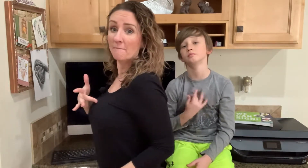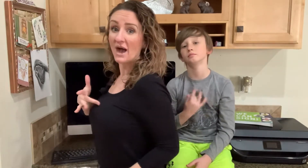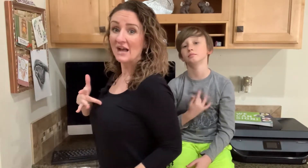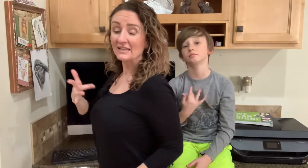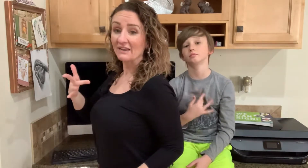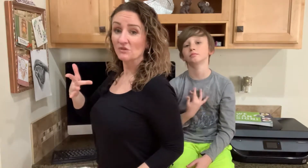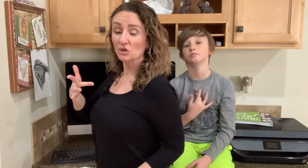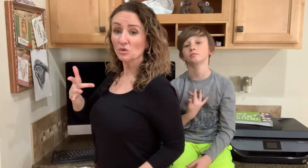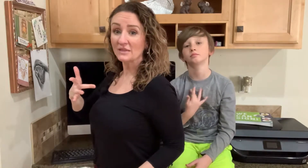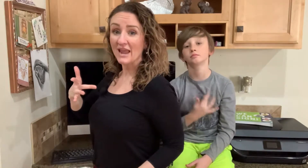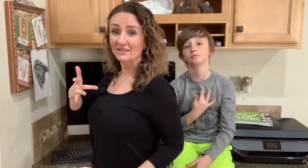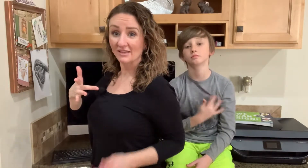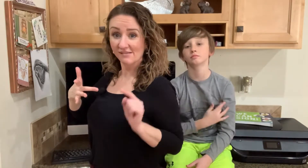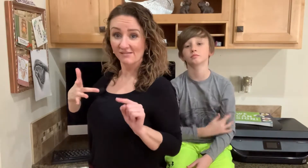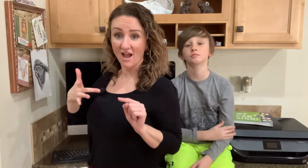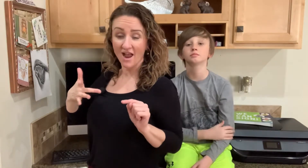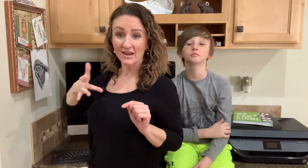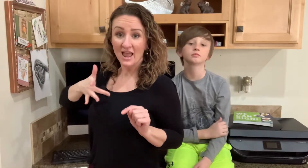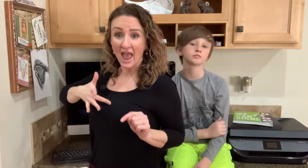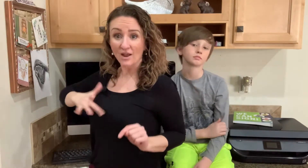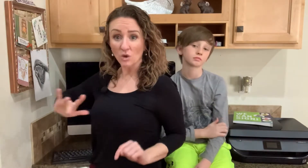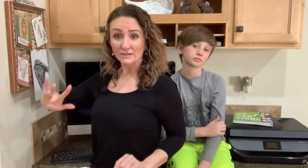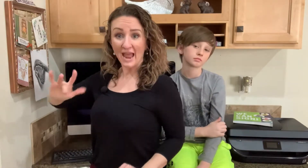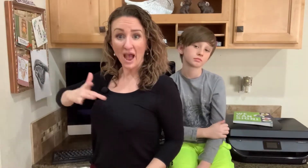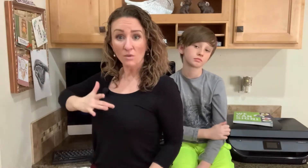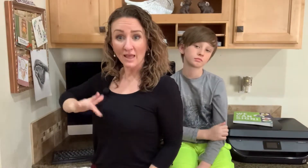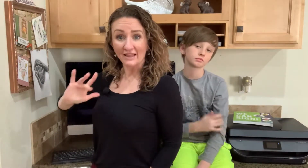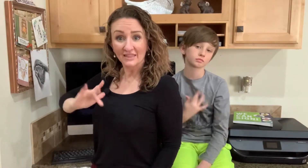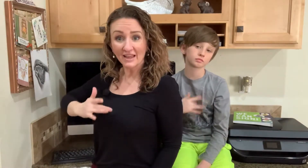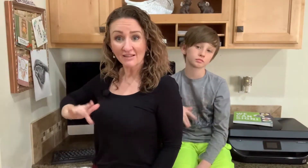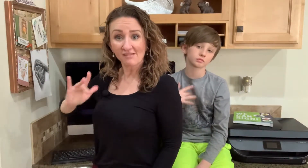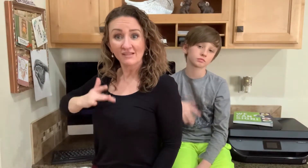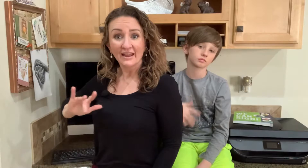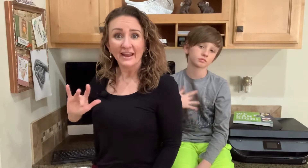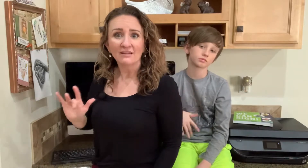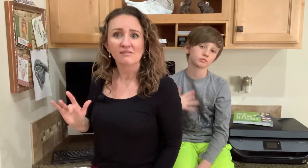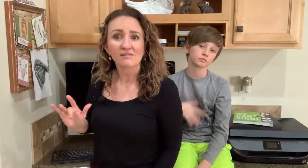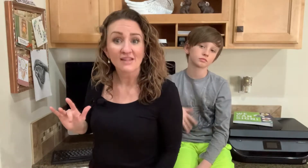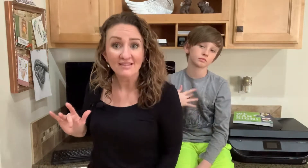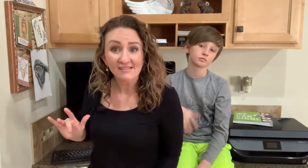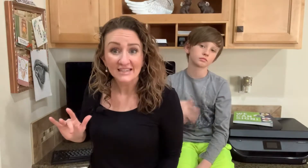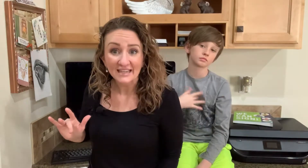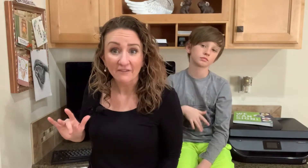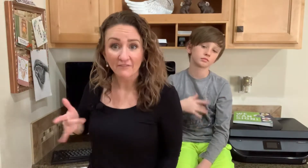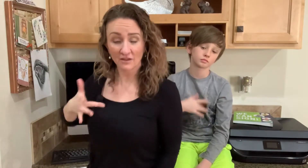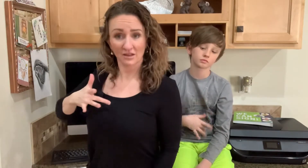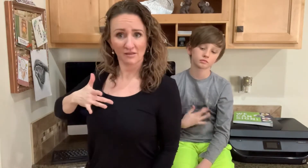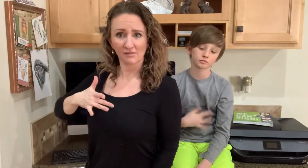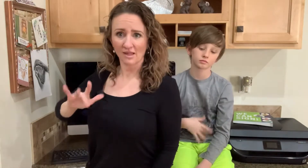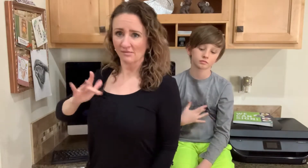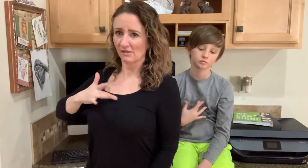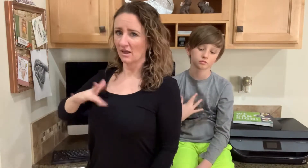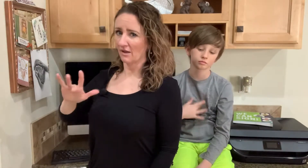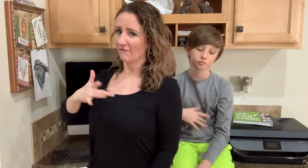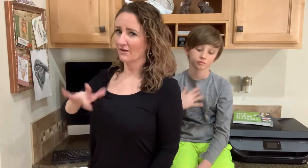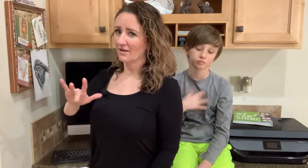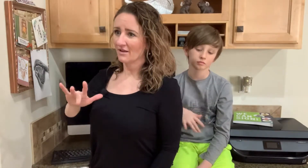But if you take this sign and go down like this, it's sensitive. Sensitive.